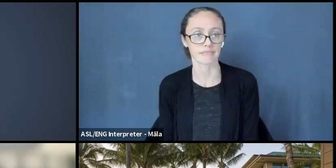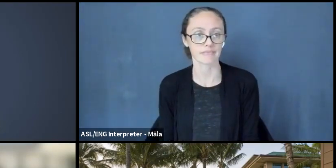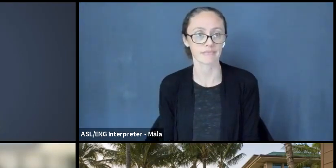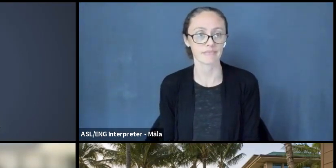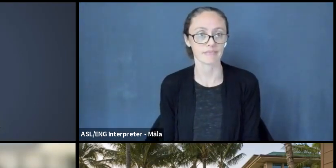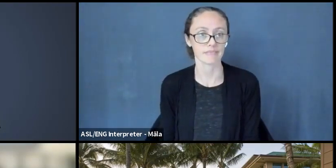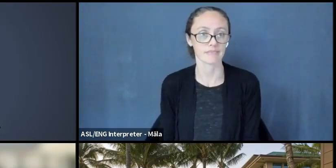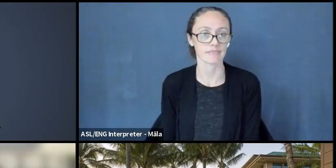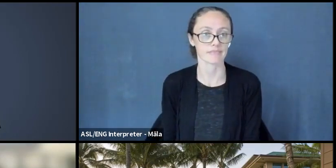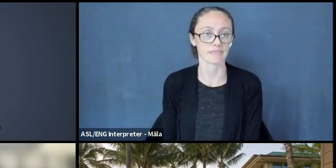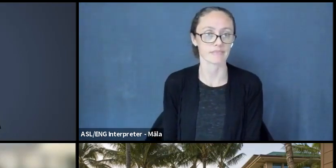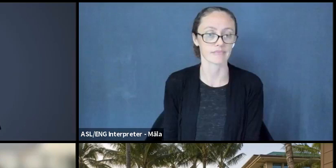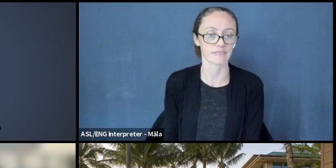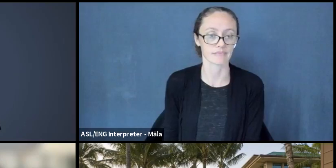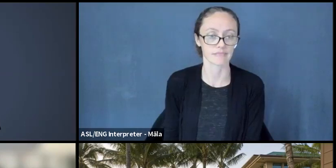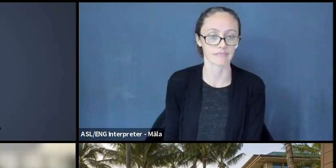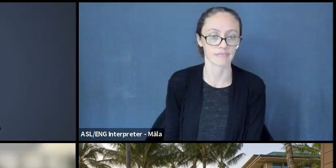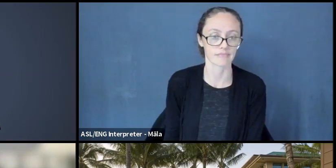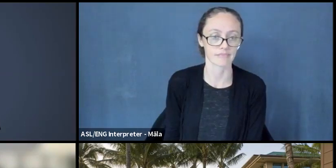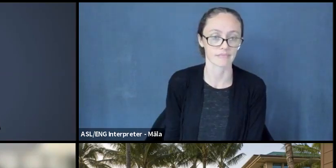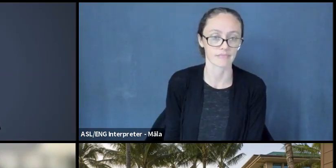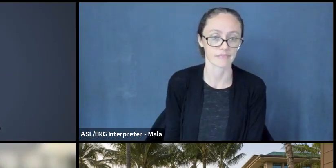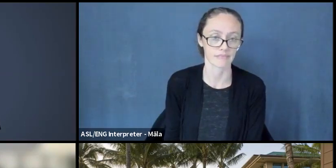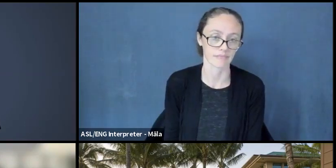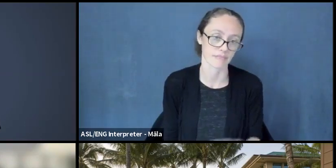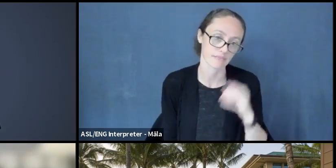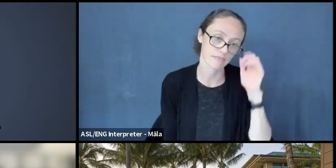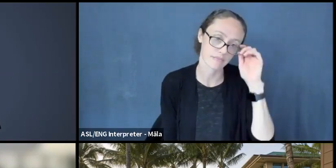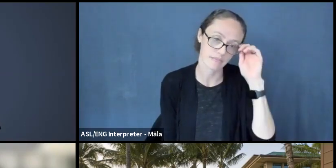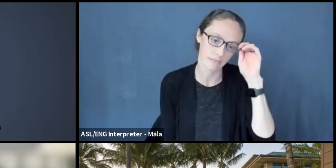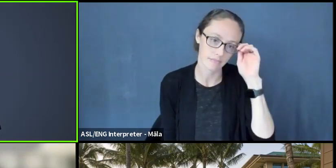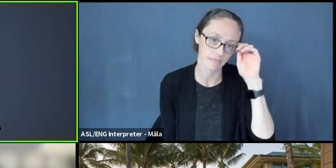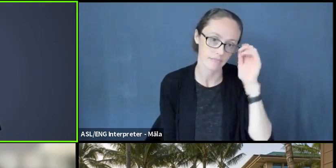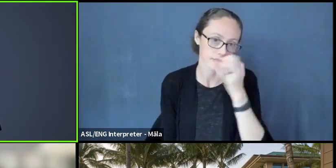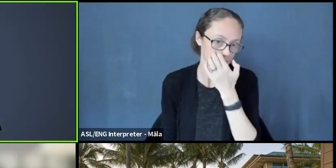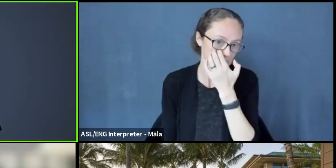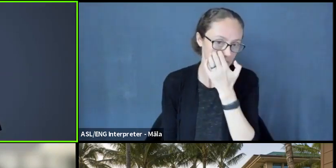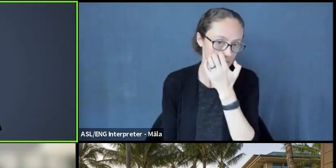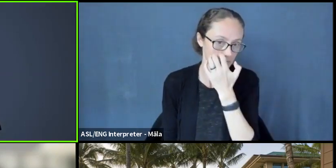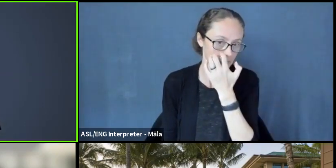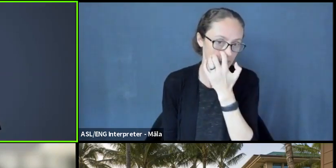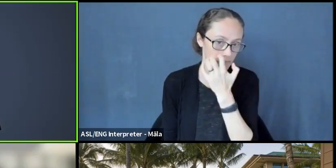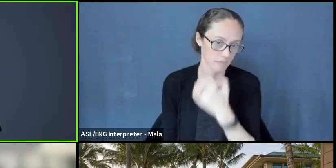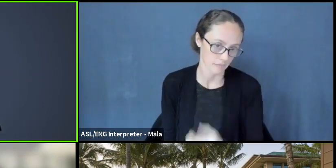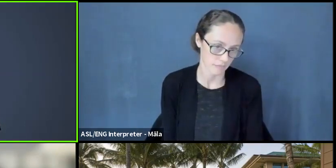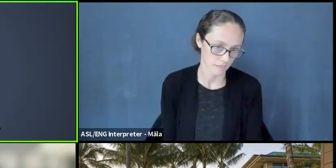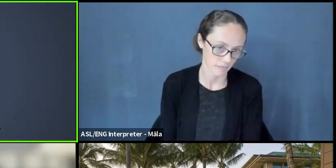I want to touch on the MRNA.